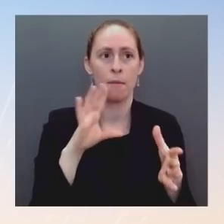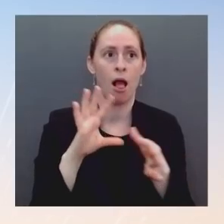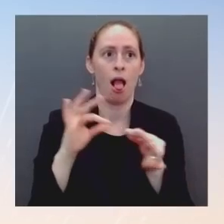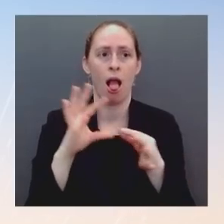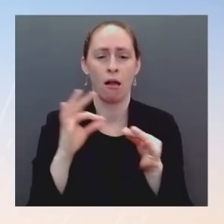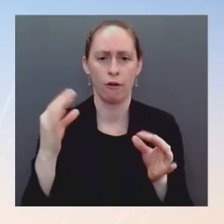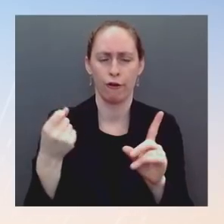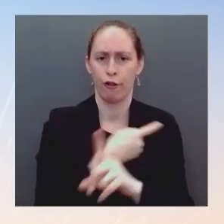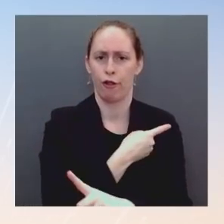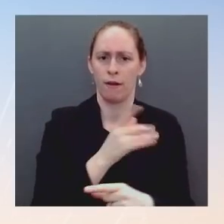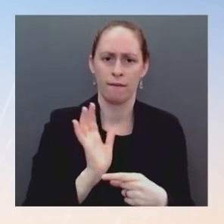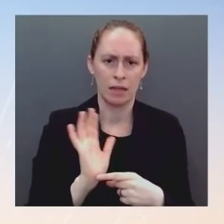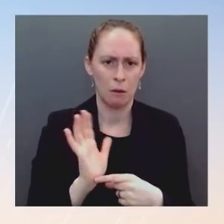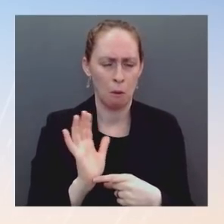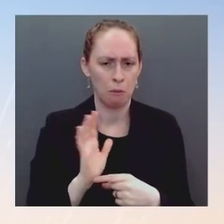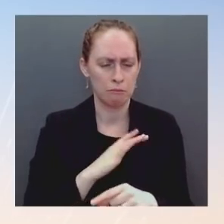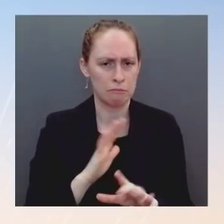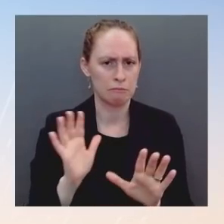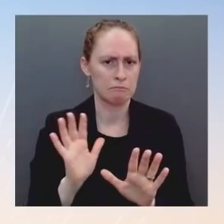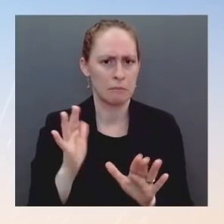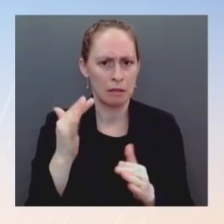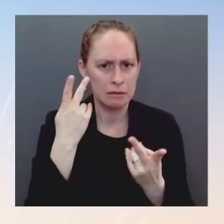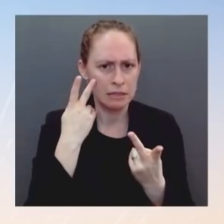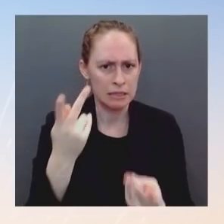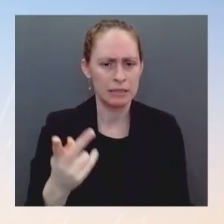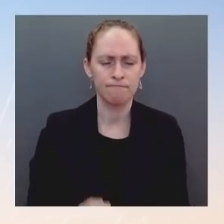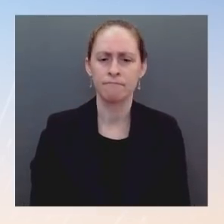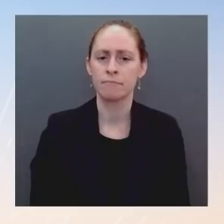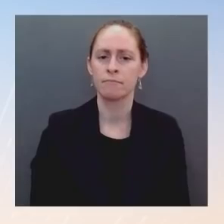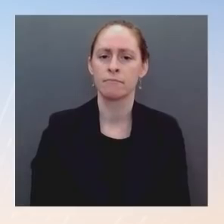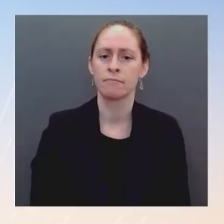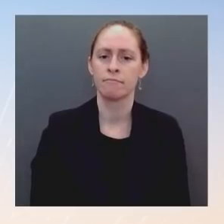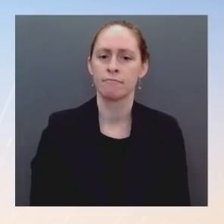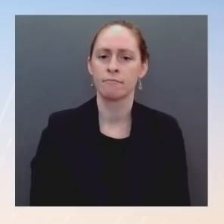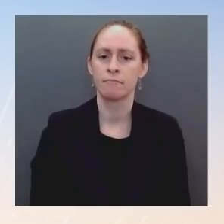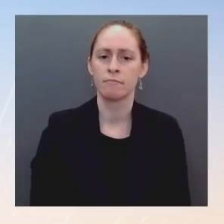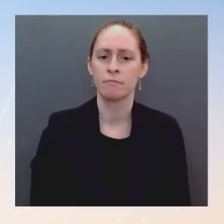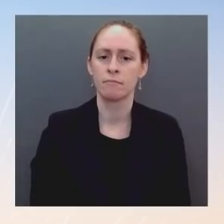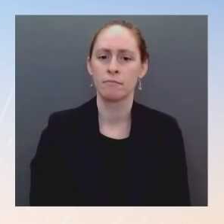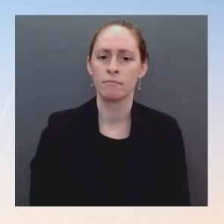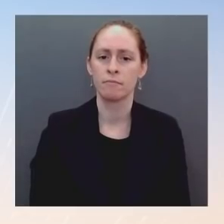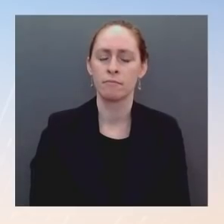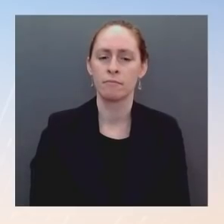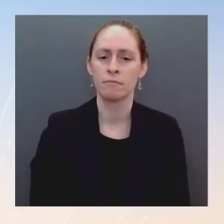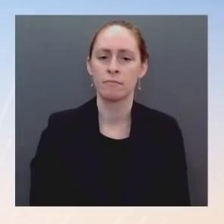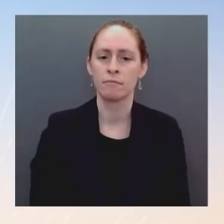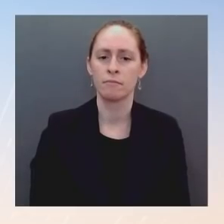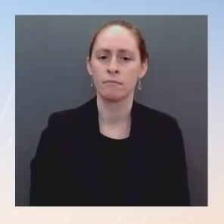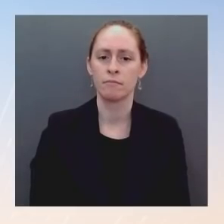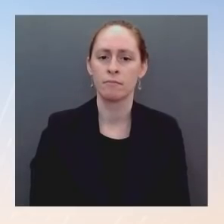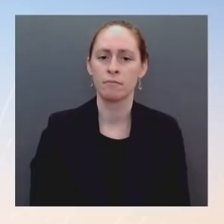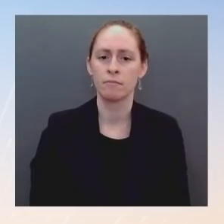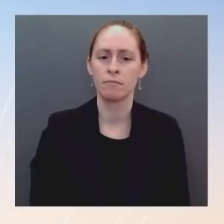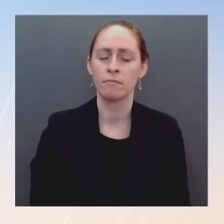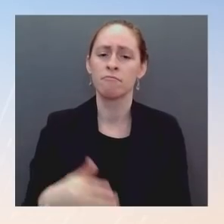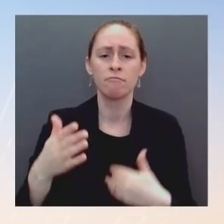play in ensuring security and safety at our borders is something that there's great value for in this administration.